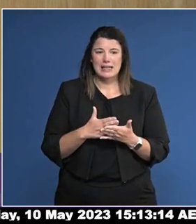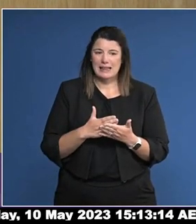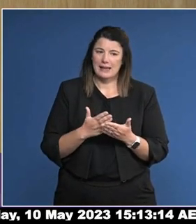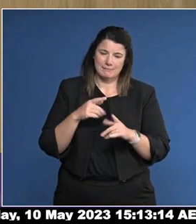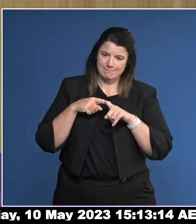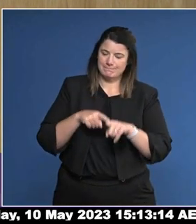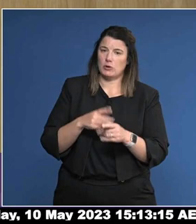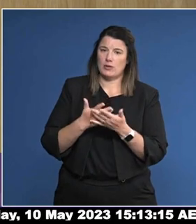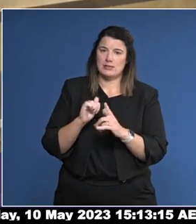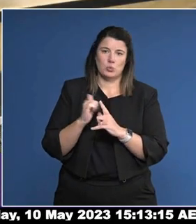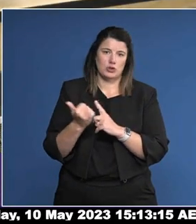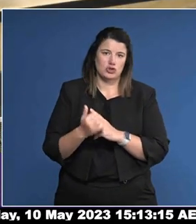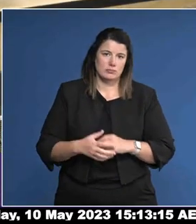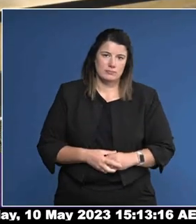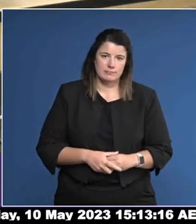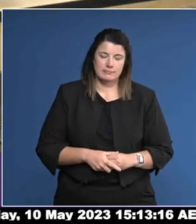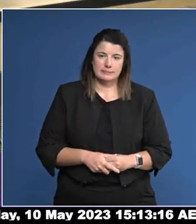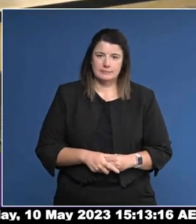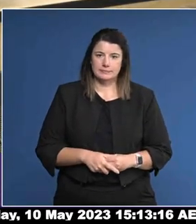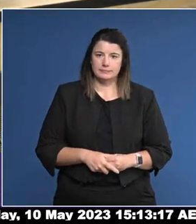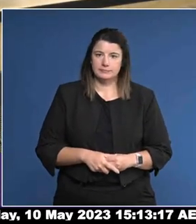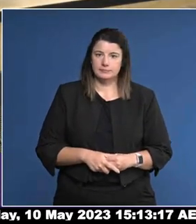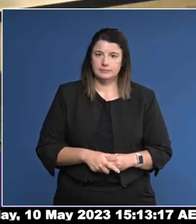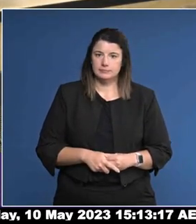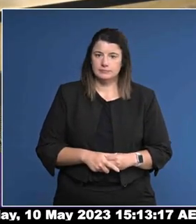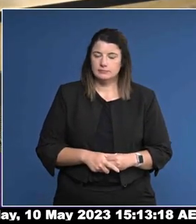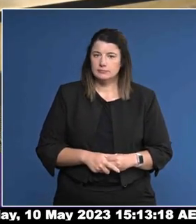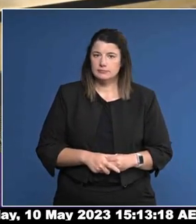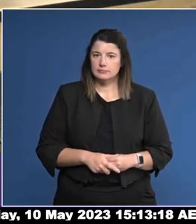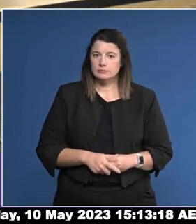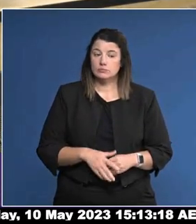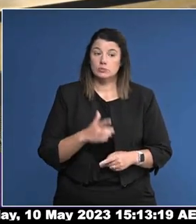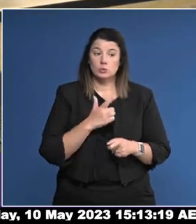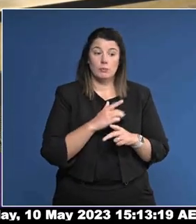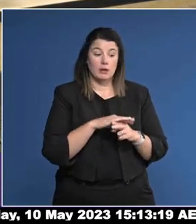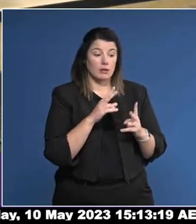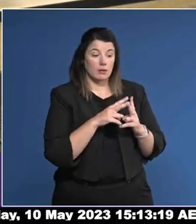When you talk about clinical care of Kaleb and Jonathon in your statement, you